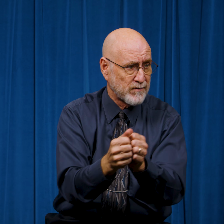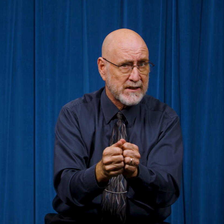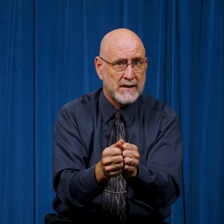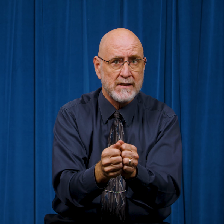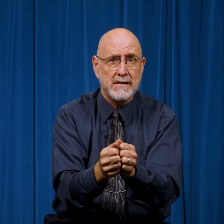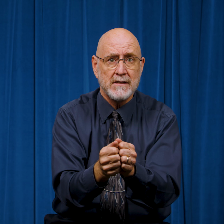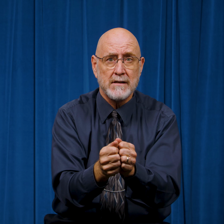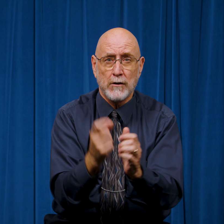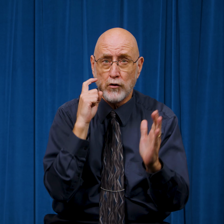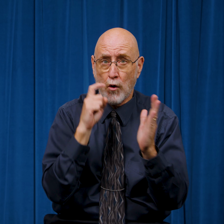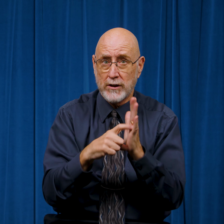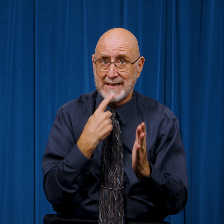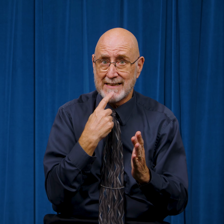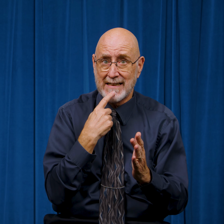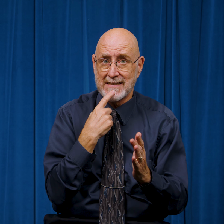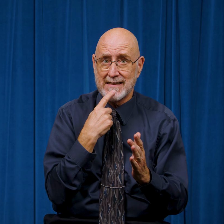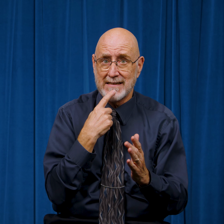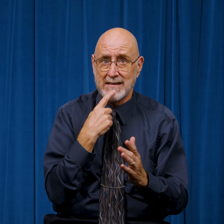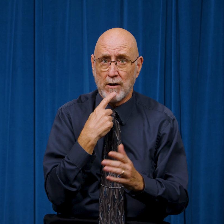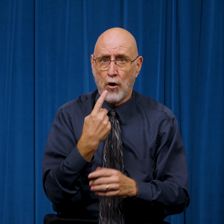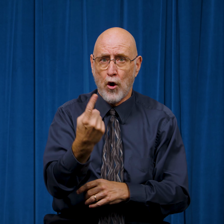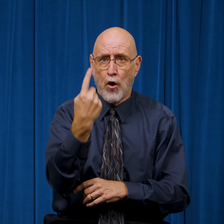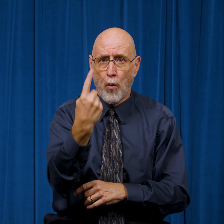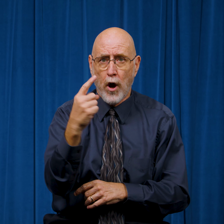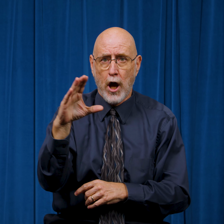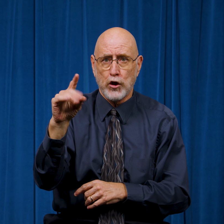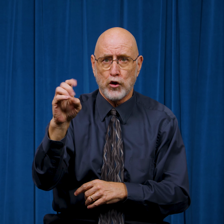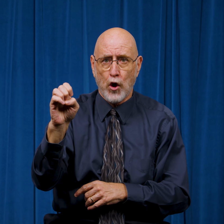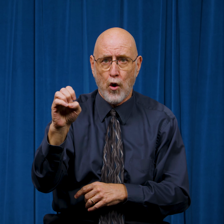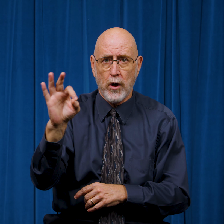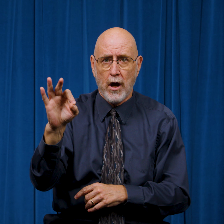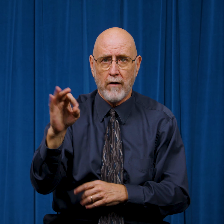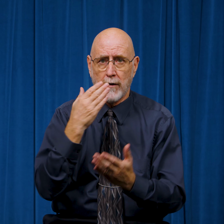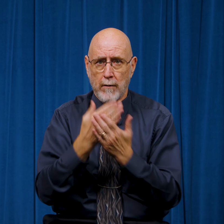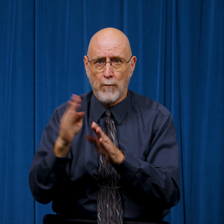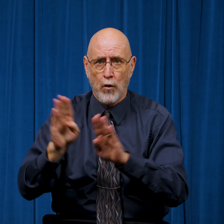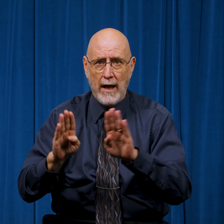Notice what he says. Here he states "one code of morality,"